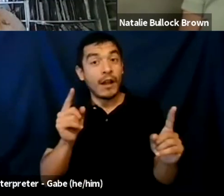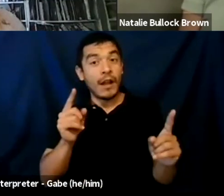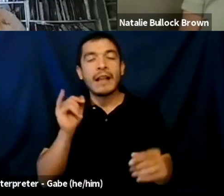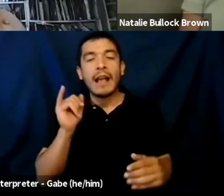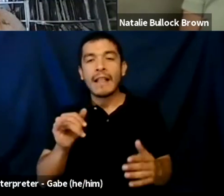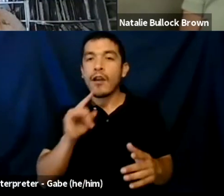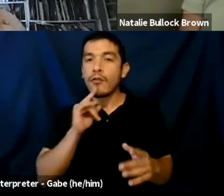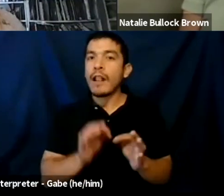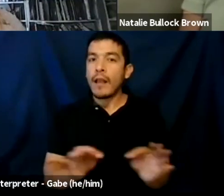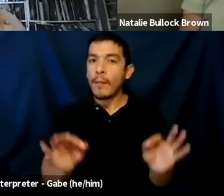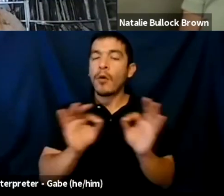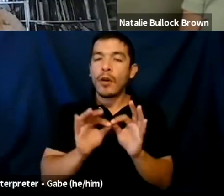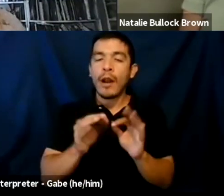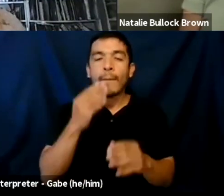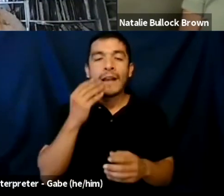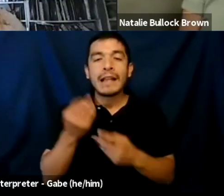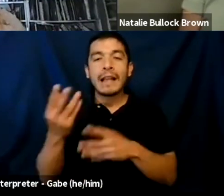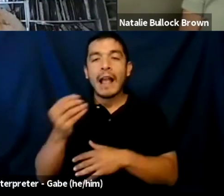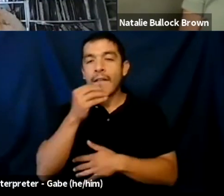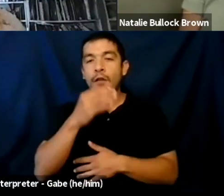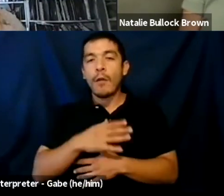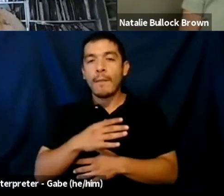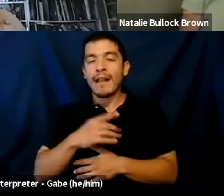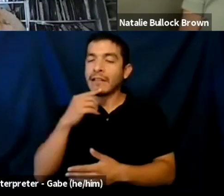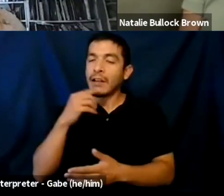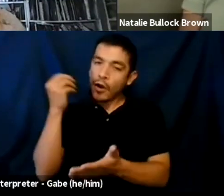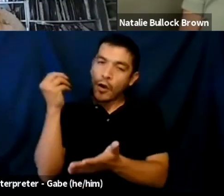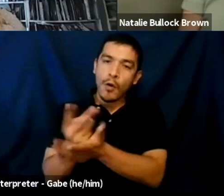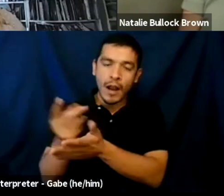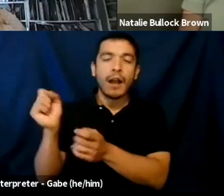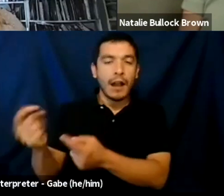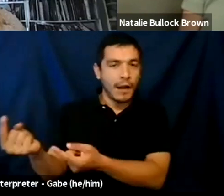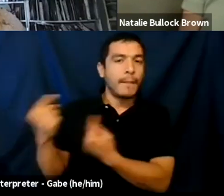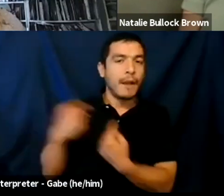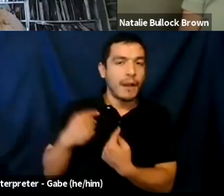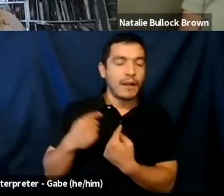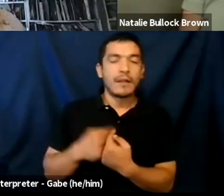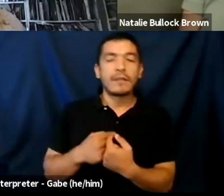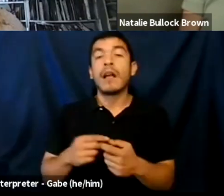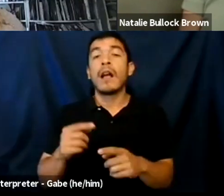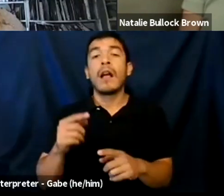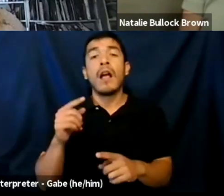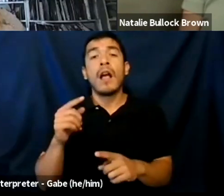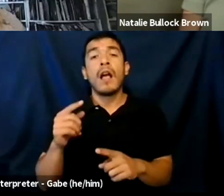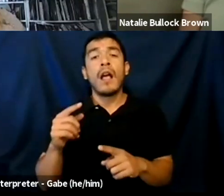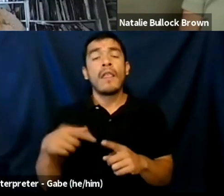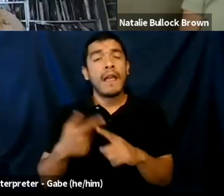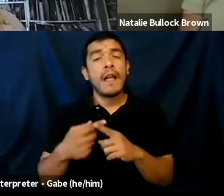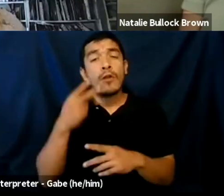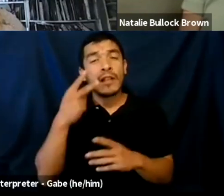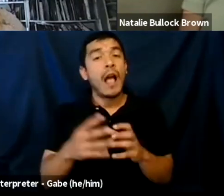because it gave women the signal that they could return. So, then we saw a lot of people escaping